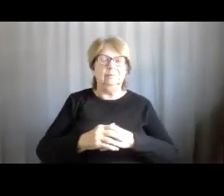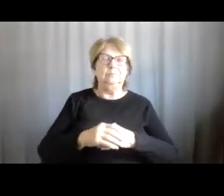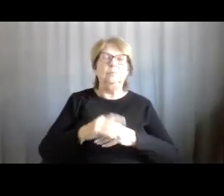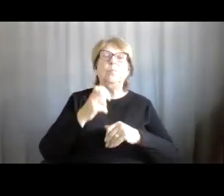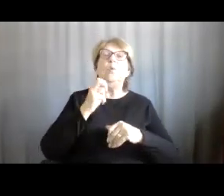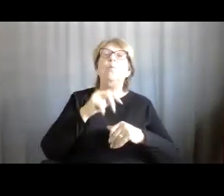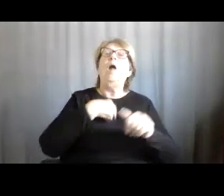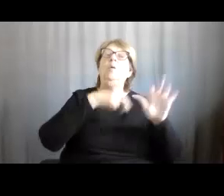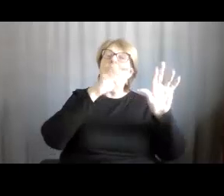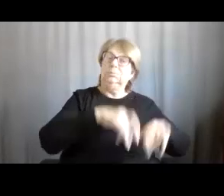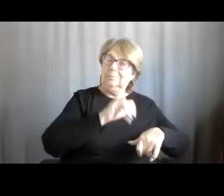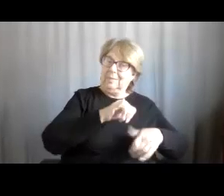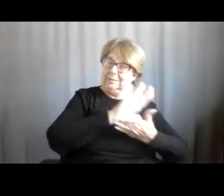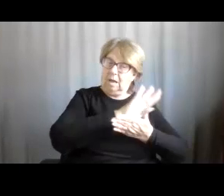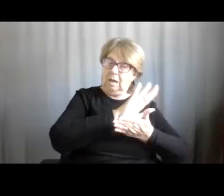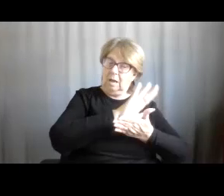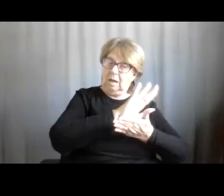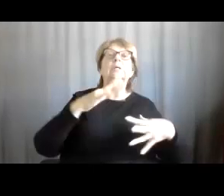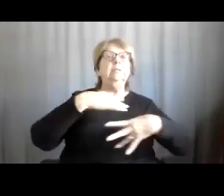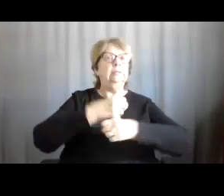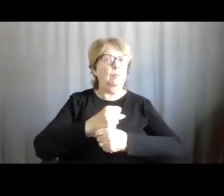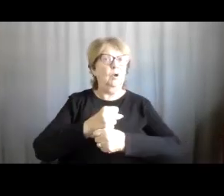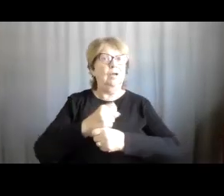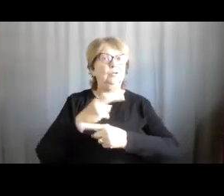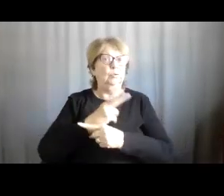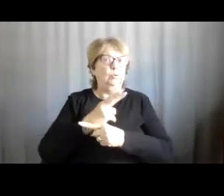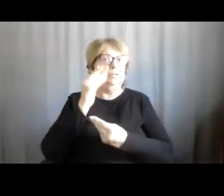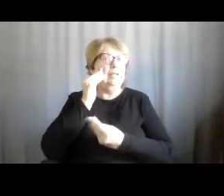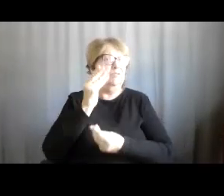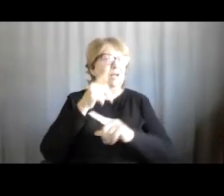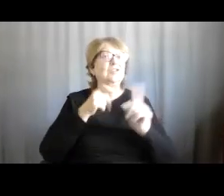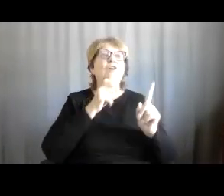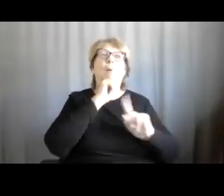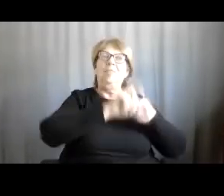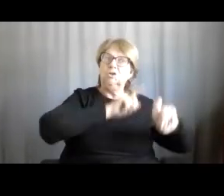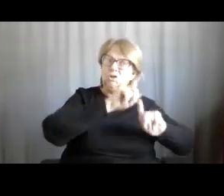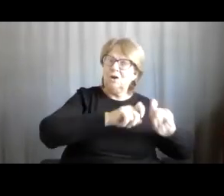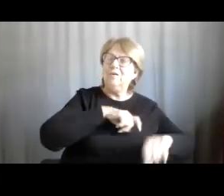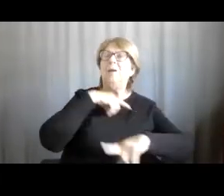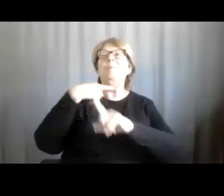we will summarize and use the information from both the survey and the virtual workshop.